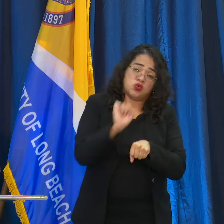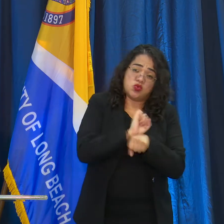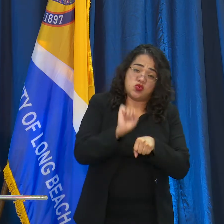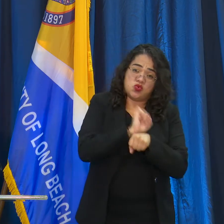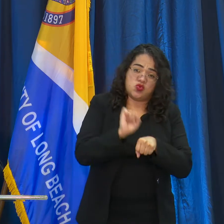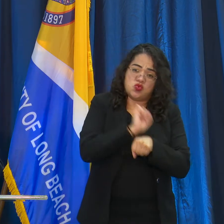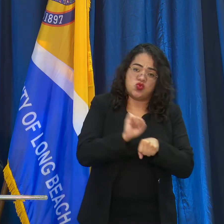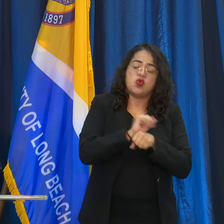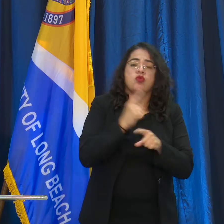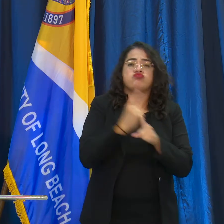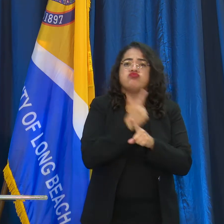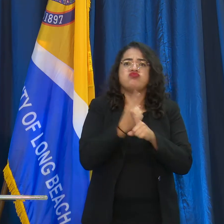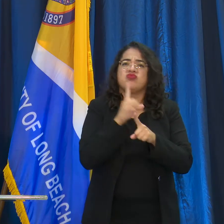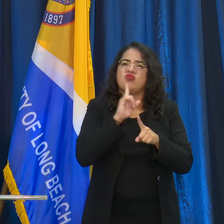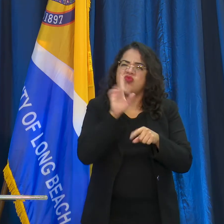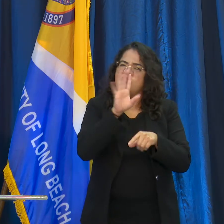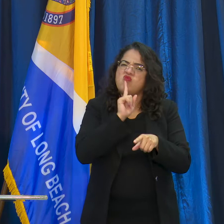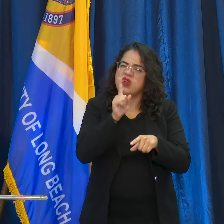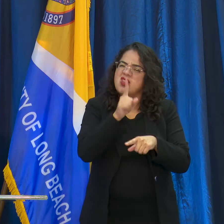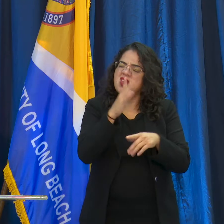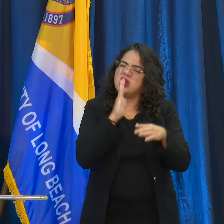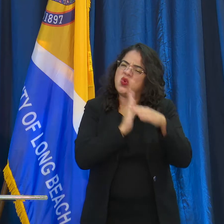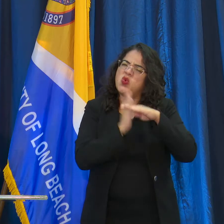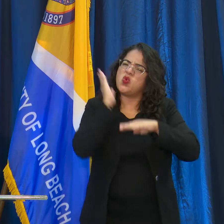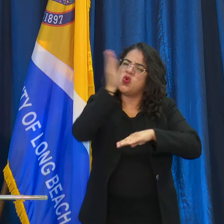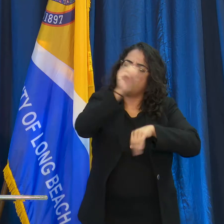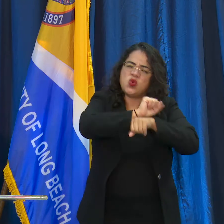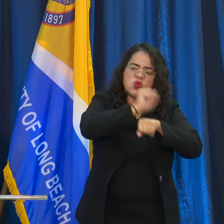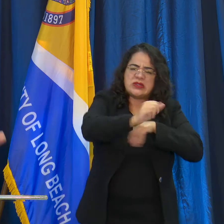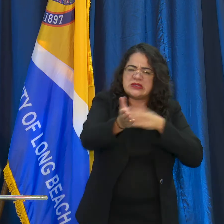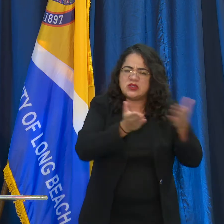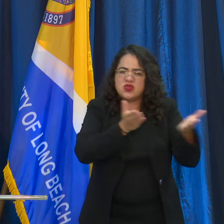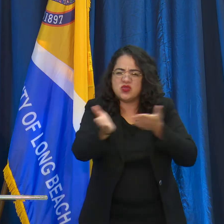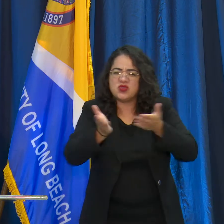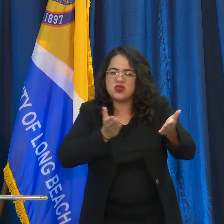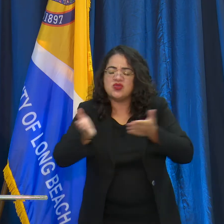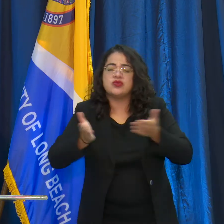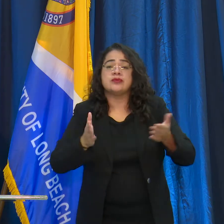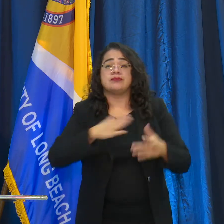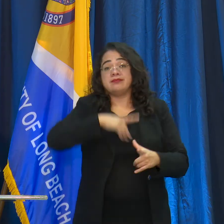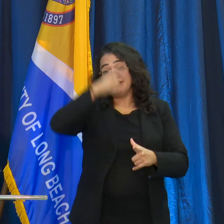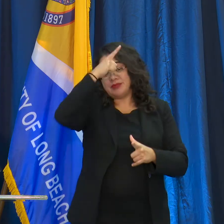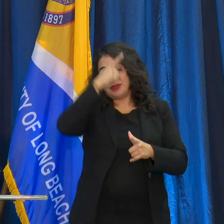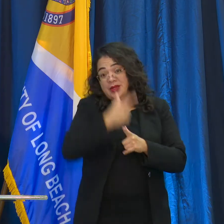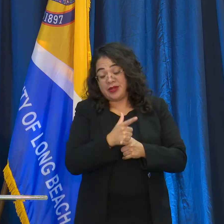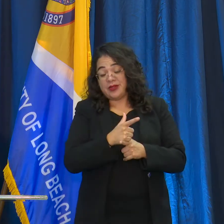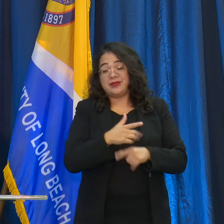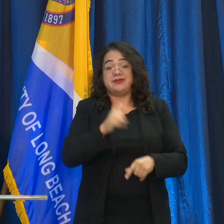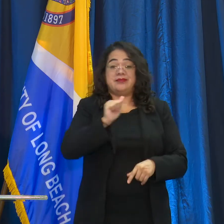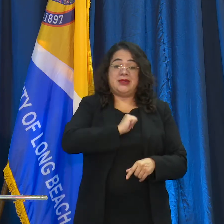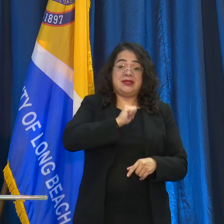them so much on behalf of my brother, myself, my family, for all the work that